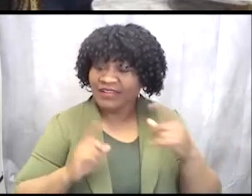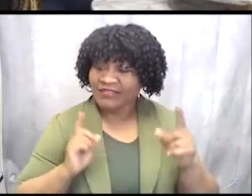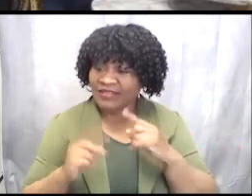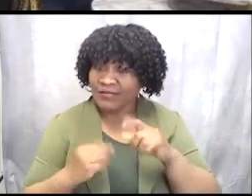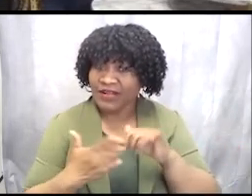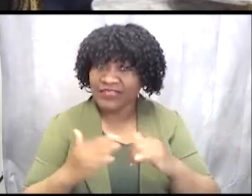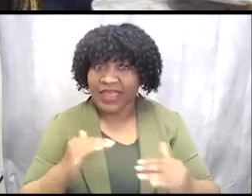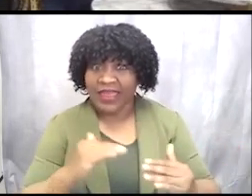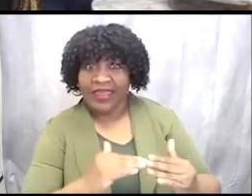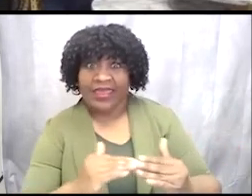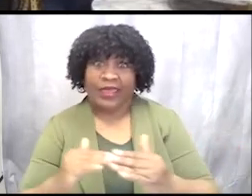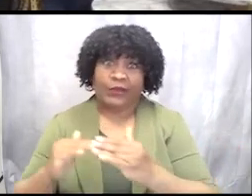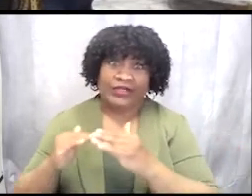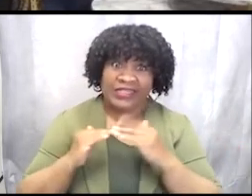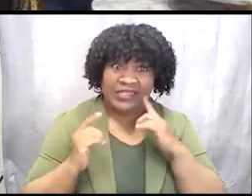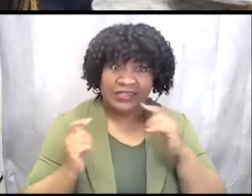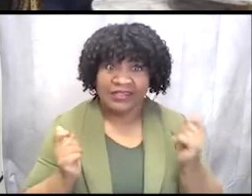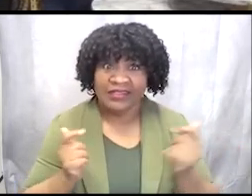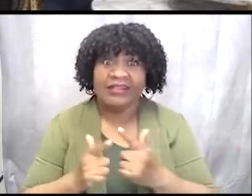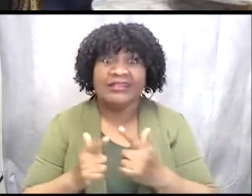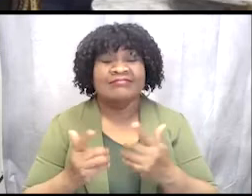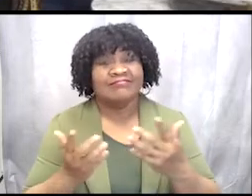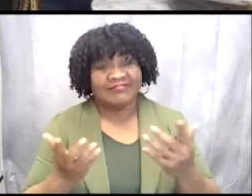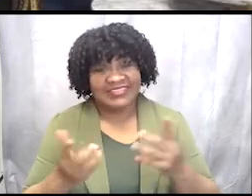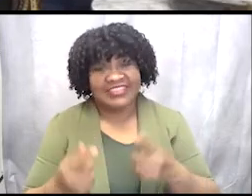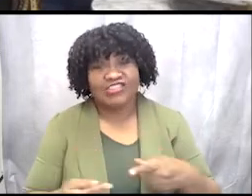about equity is as a result of struggle